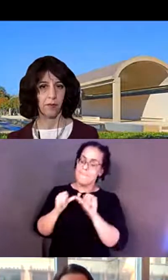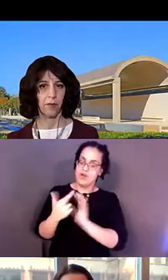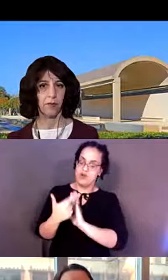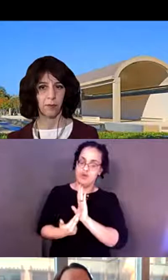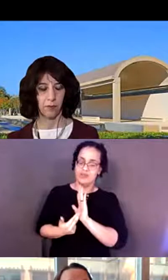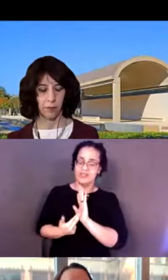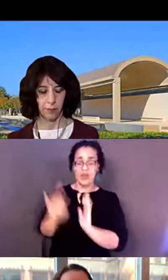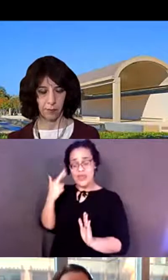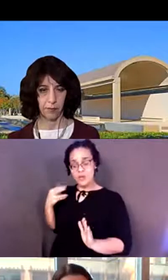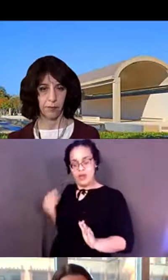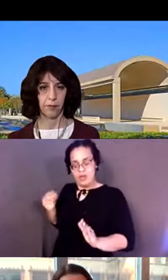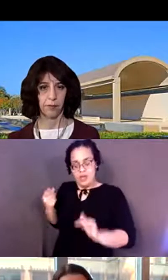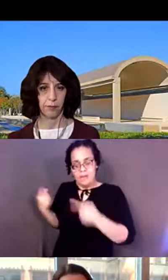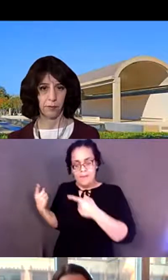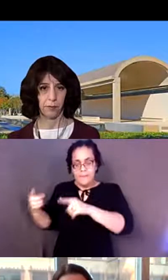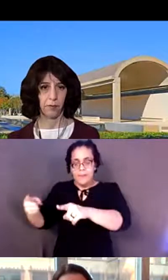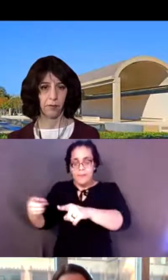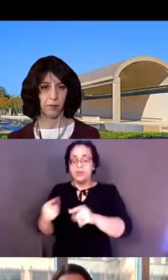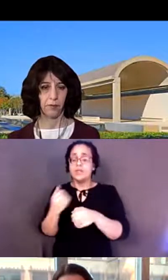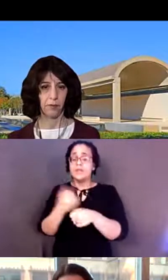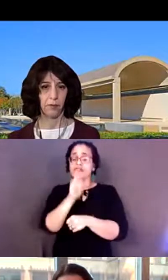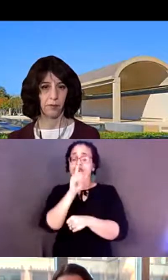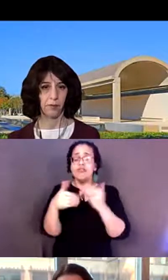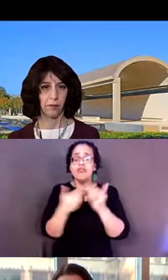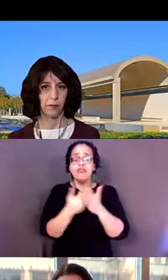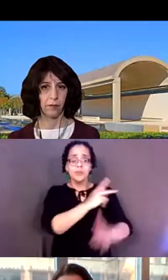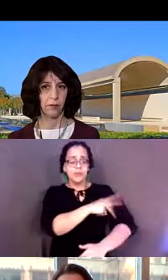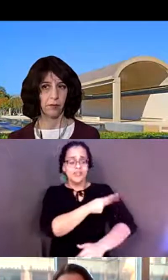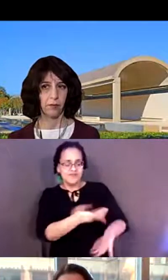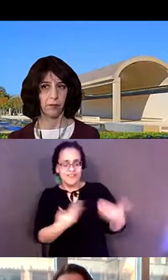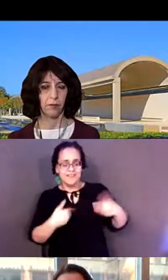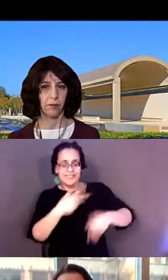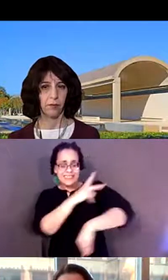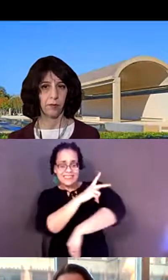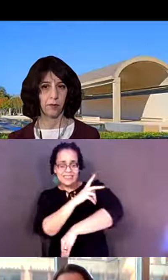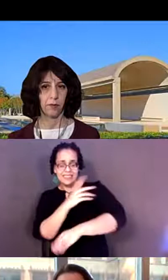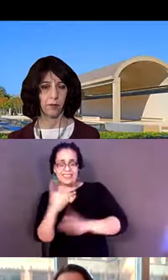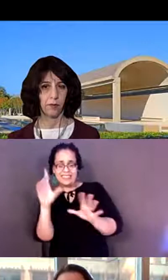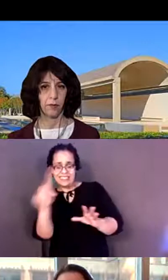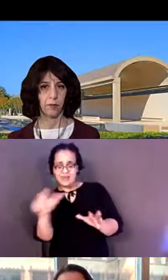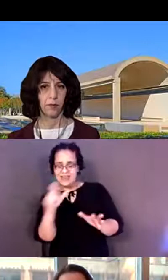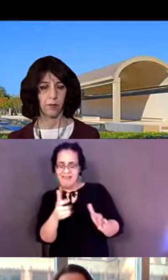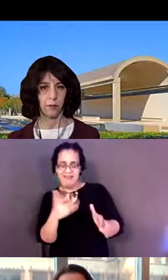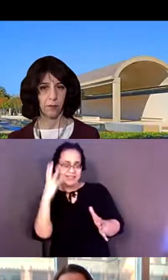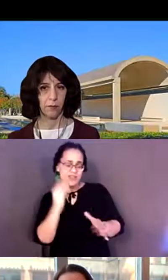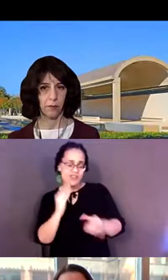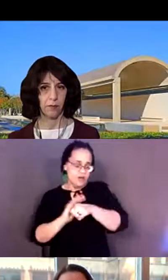right, we wanted to make sure patients with disabilities weren't being discriminated against or